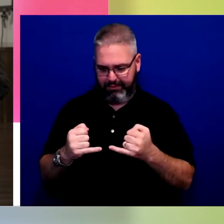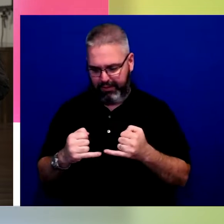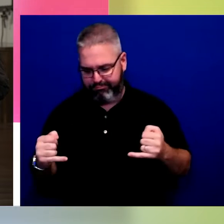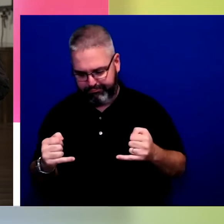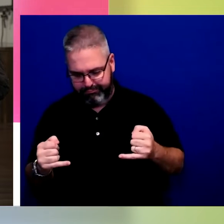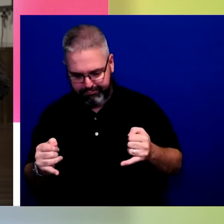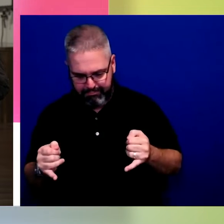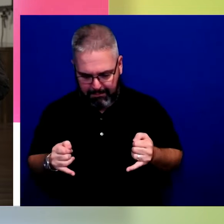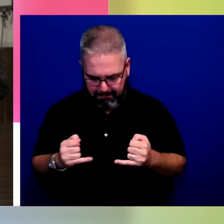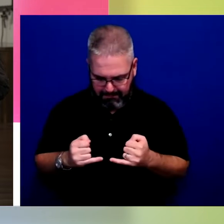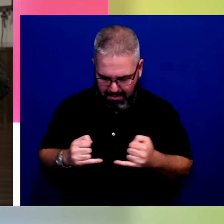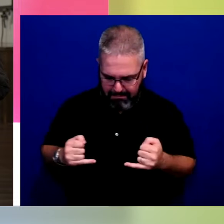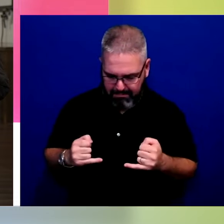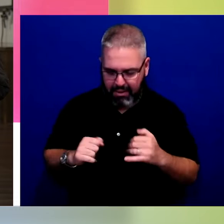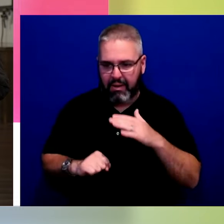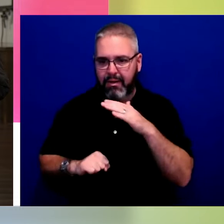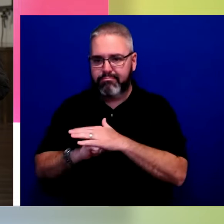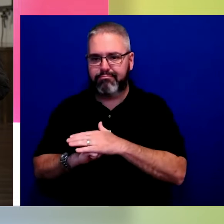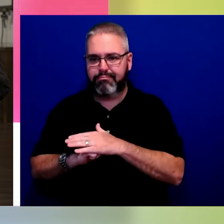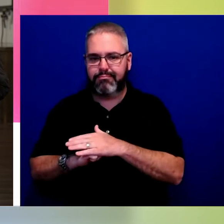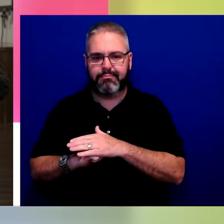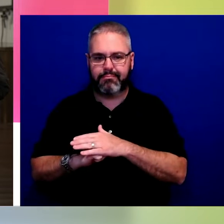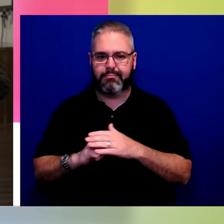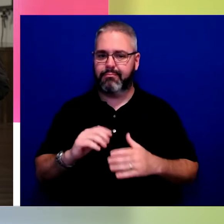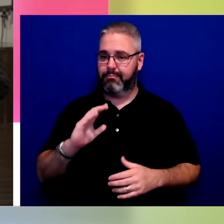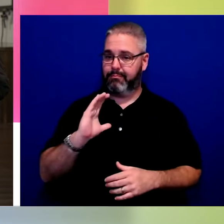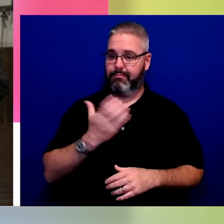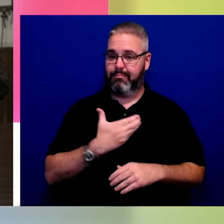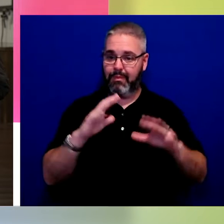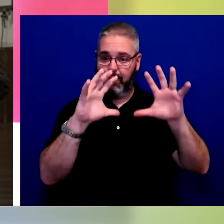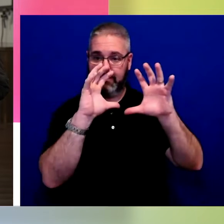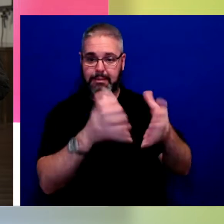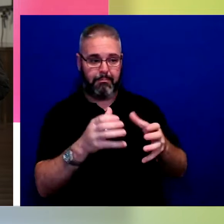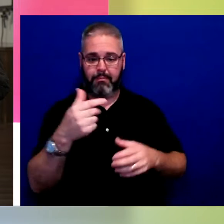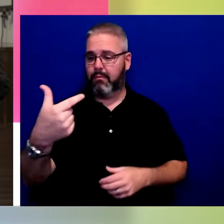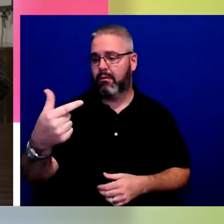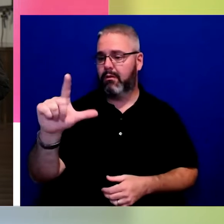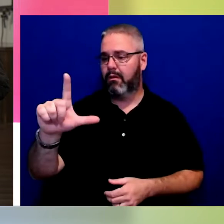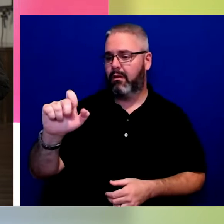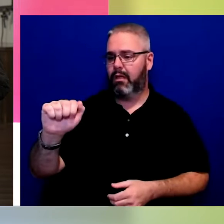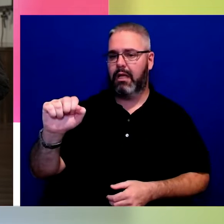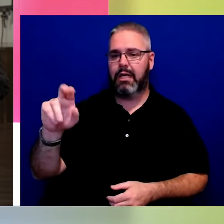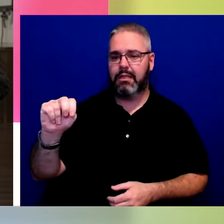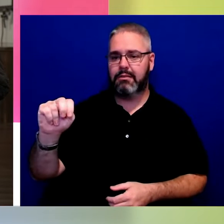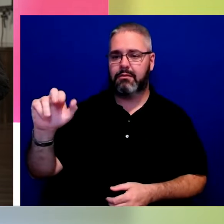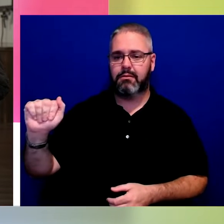I believe with our Team Gleason Adventures we are helping expand those boundaries